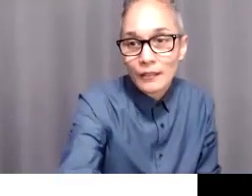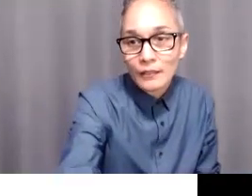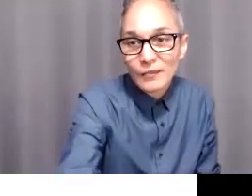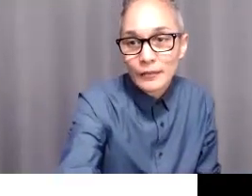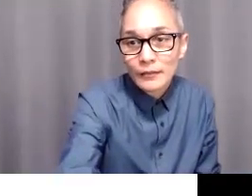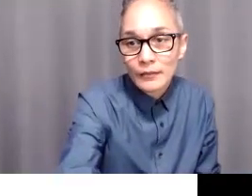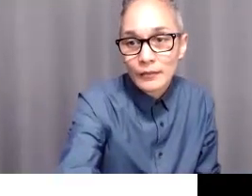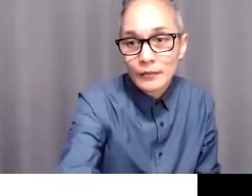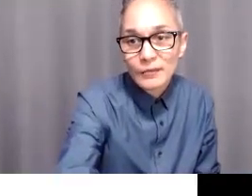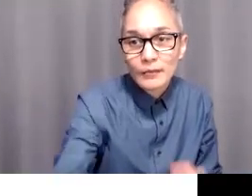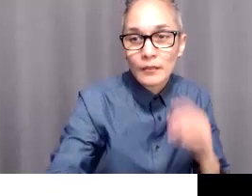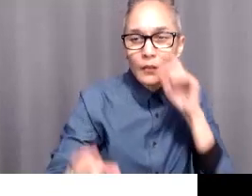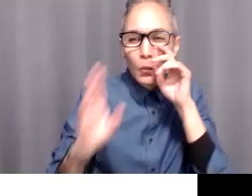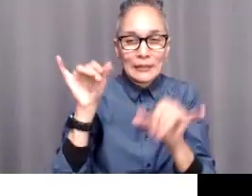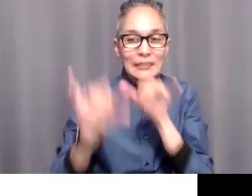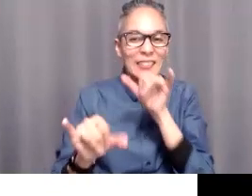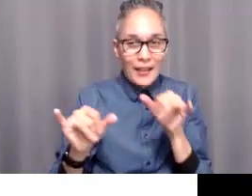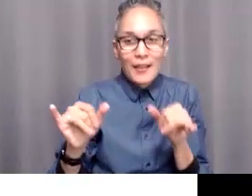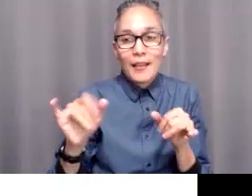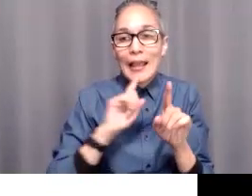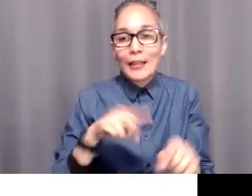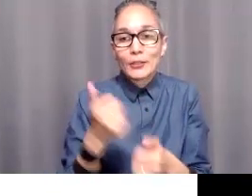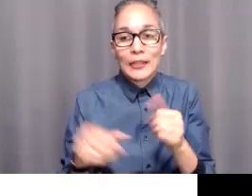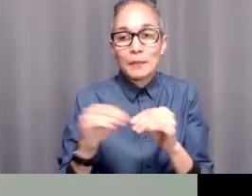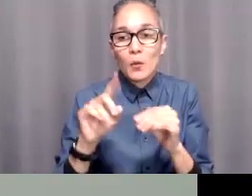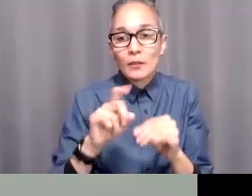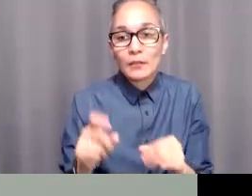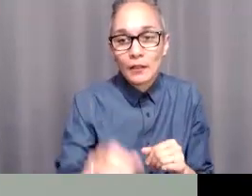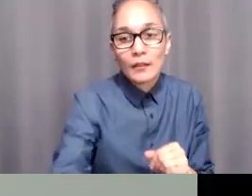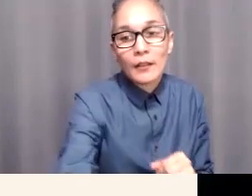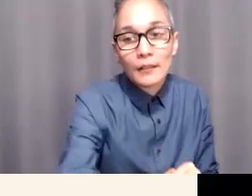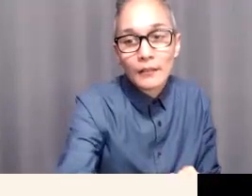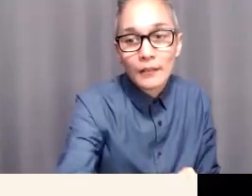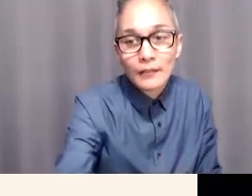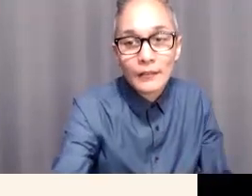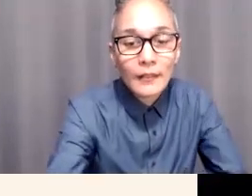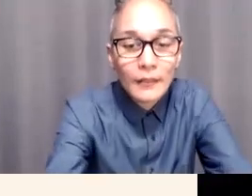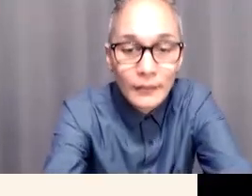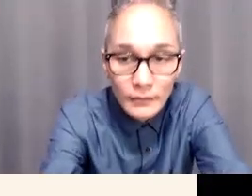But we’ll stick around and answer additional questions or anything like that but